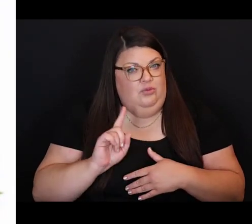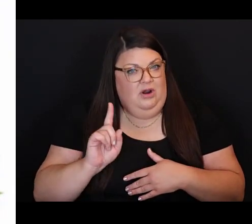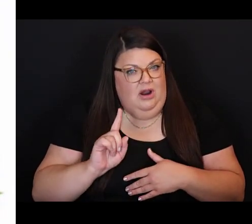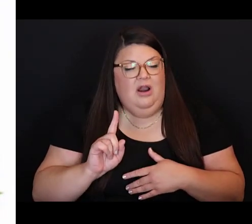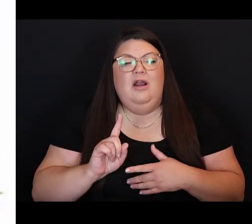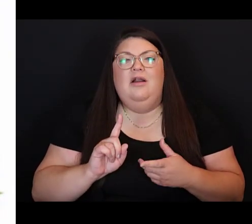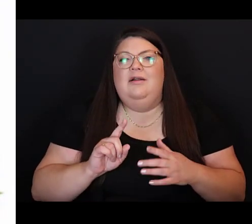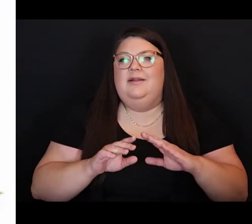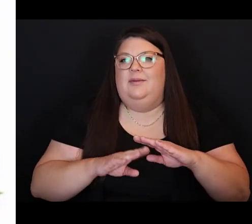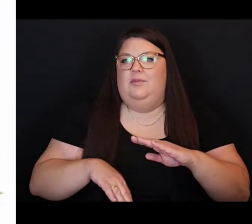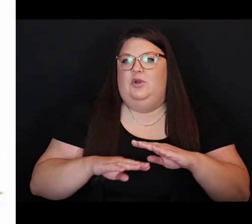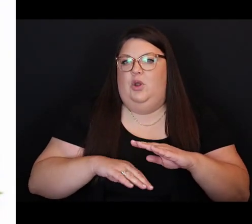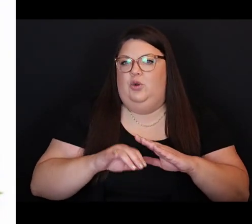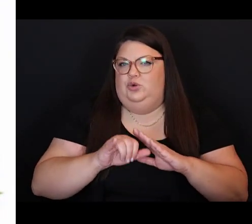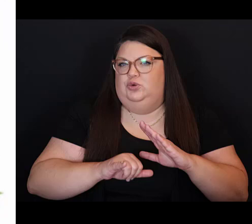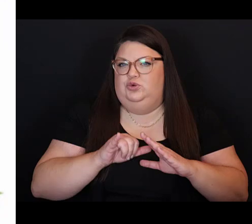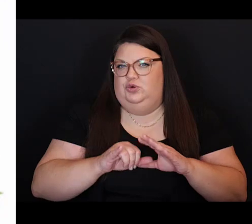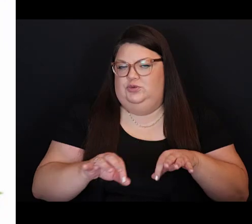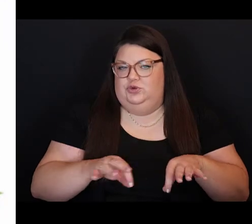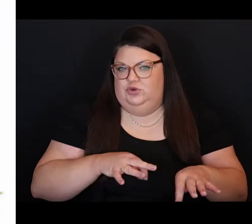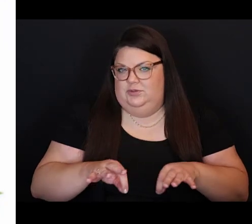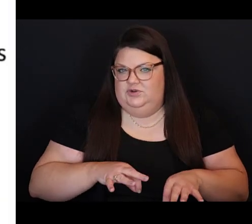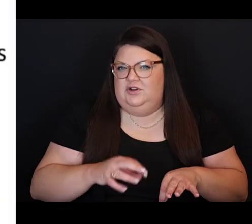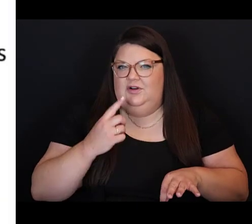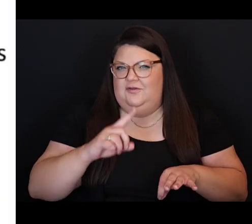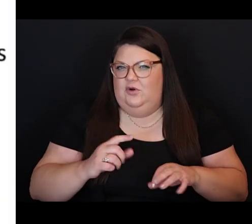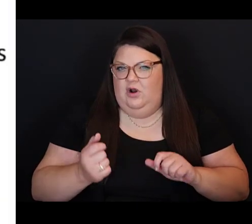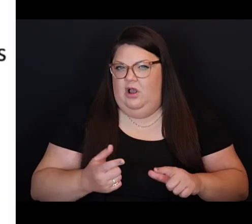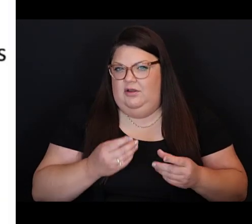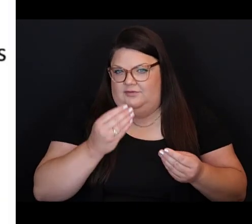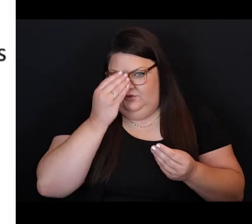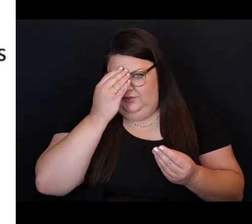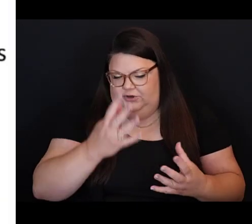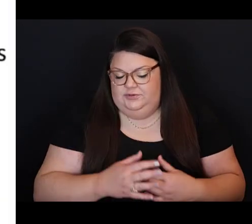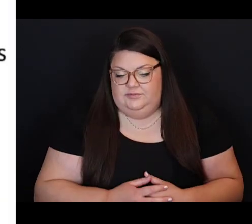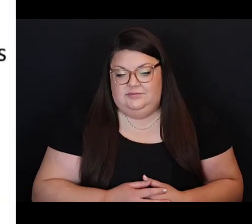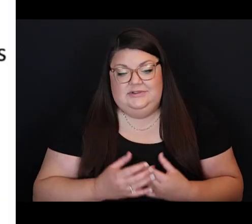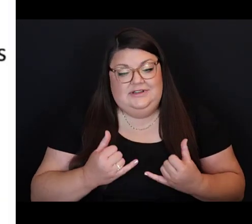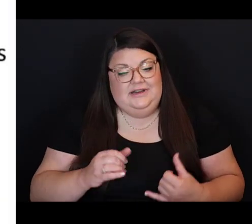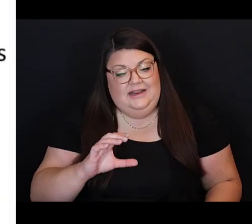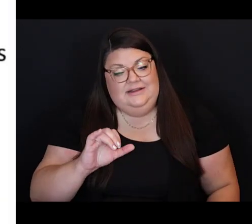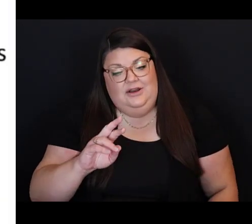available in the YouTube description below. Today we're joined by Ciara Ladroma, Senior